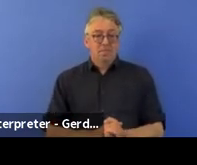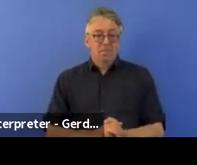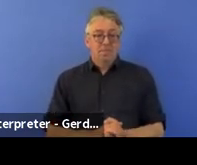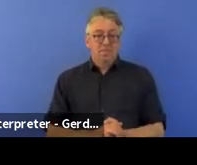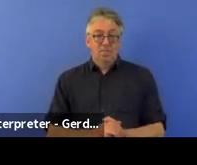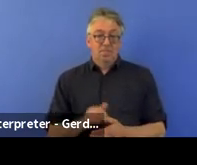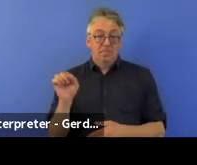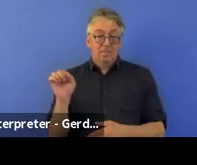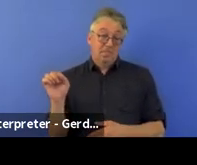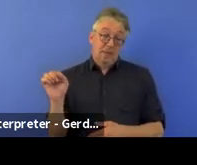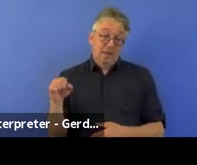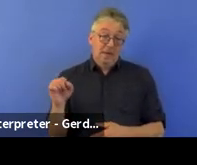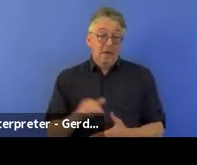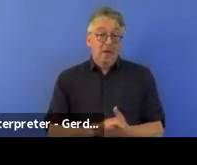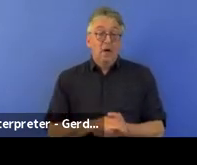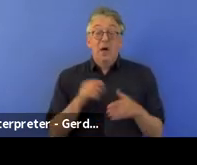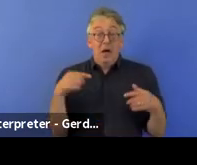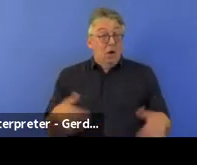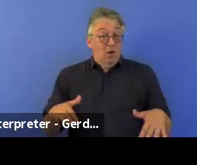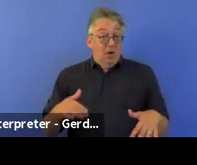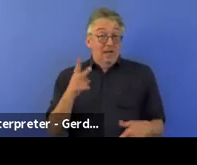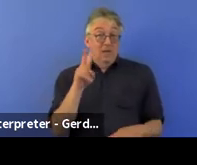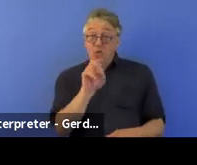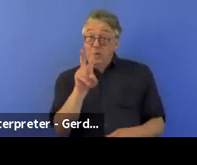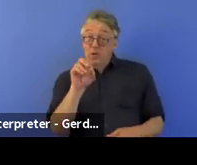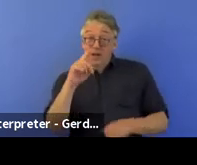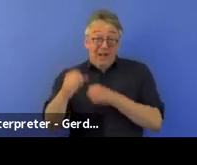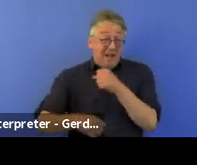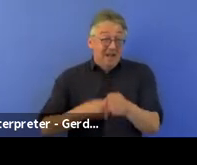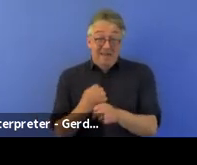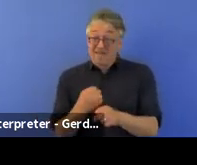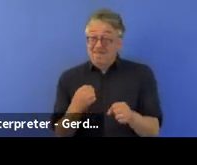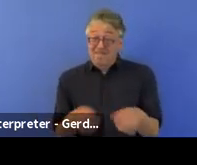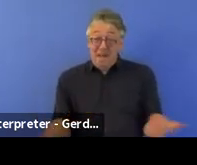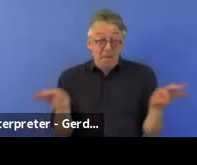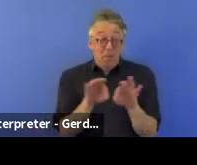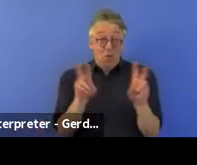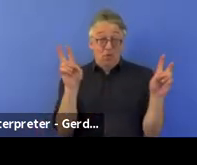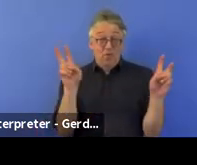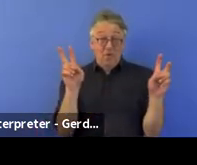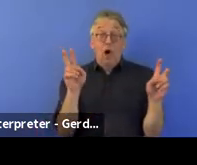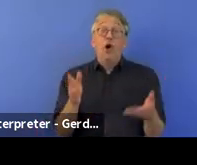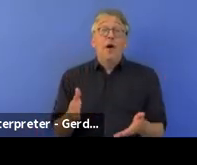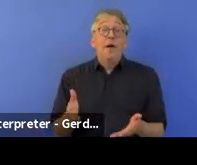me a sense of being equal. Girls with disabilities have an ekewoman right to